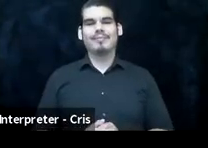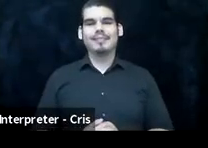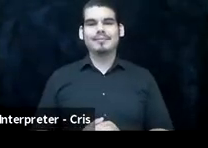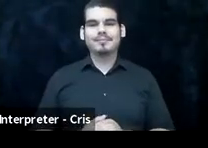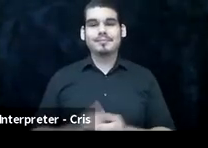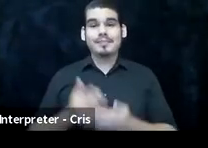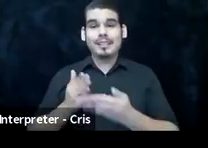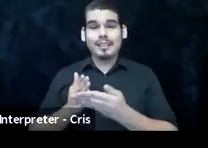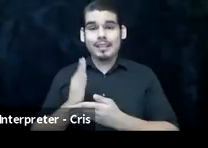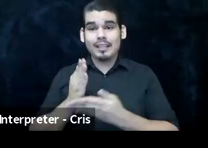Katherine Squire: And then also just as a know.